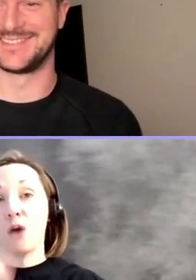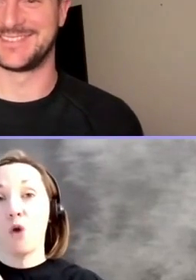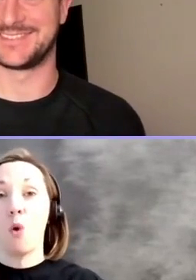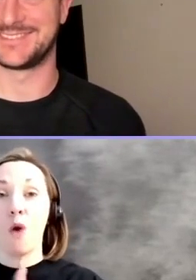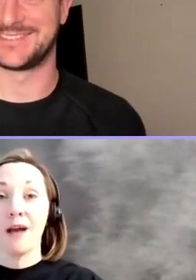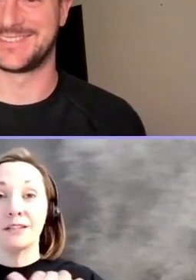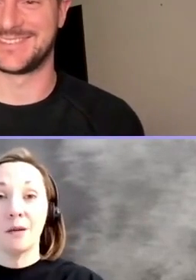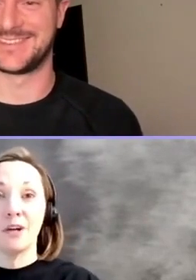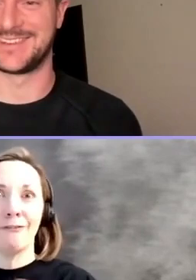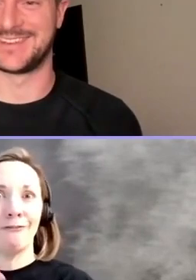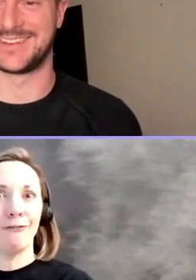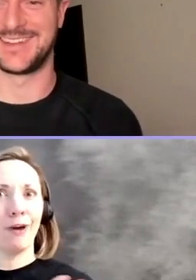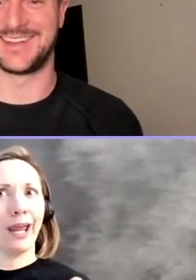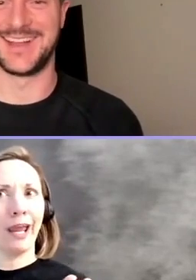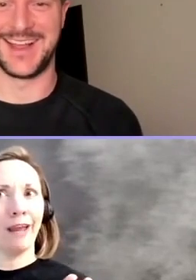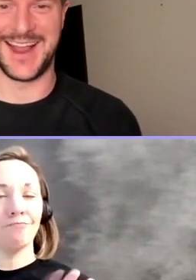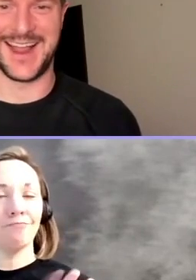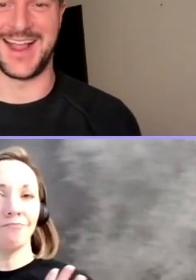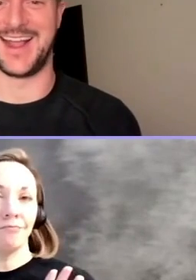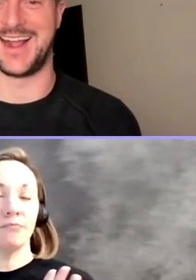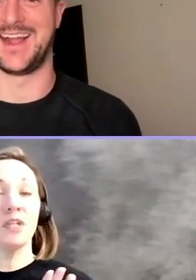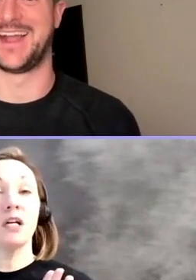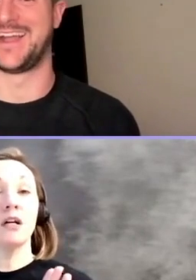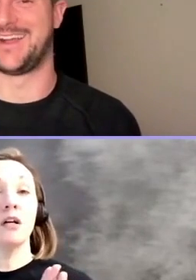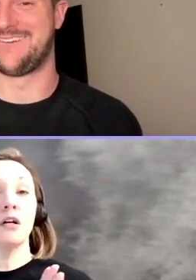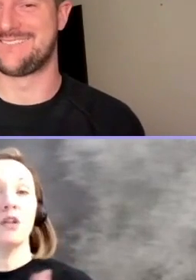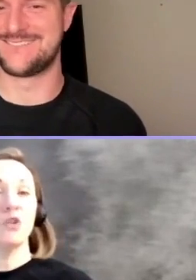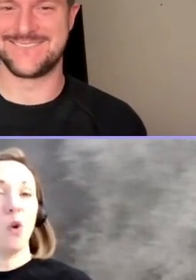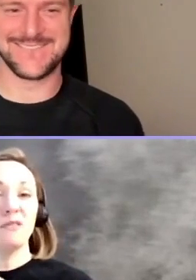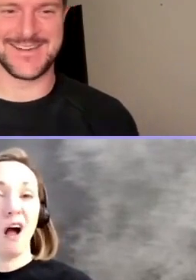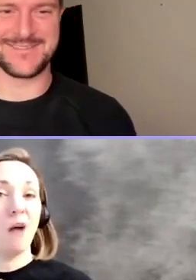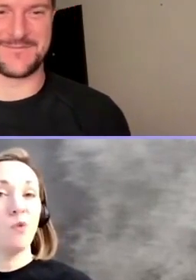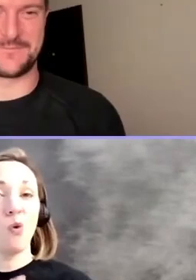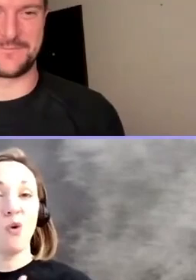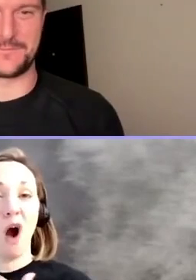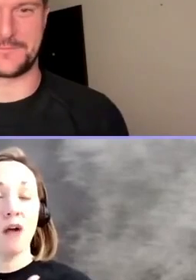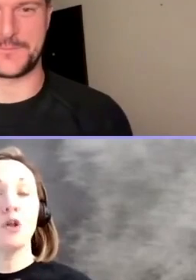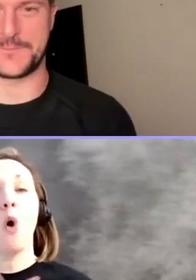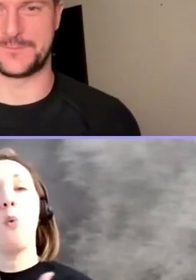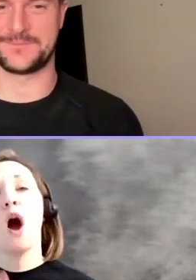another thing that we needed to do from scratch